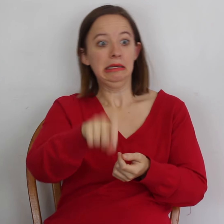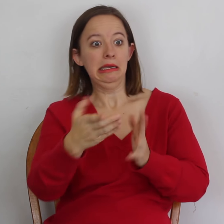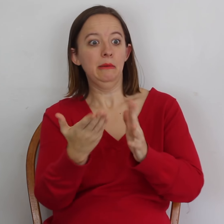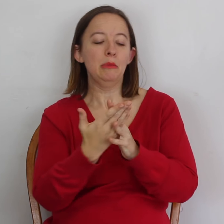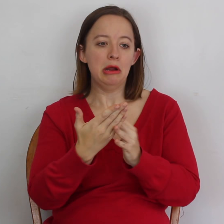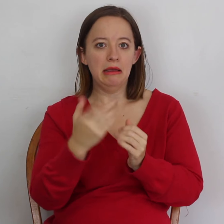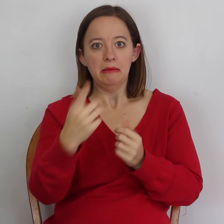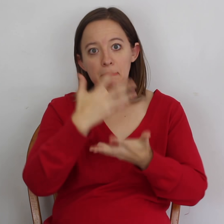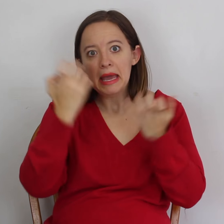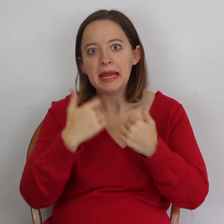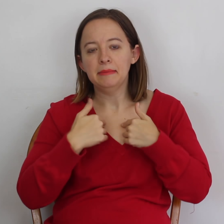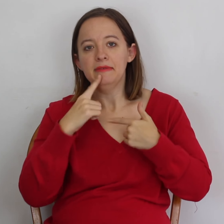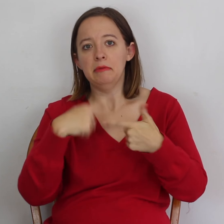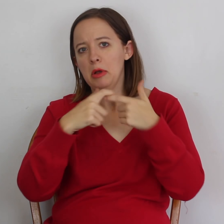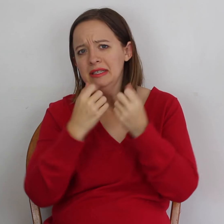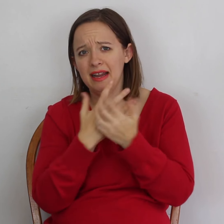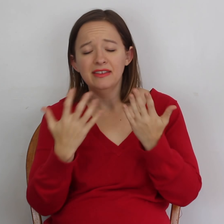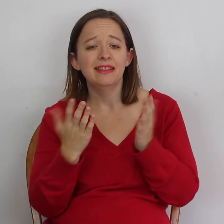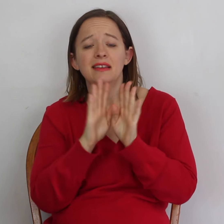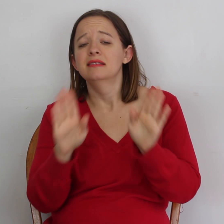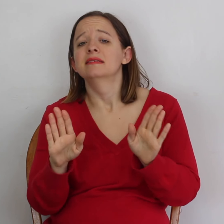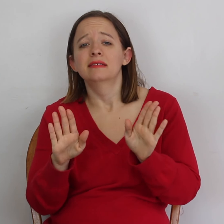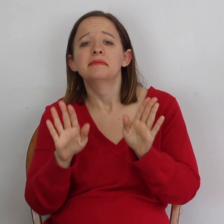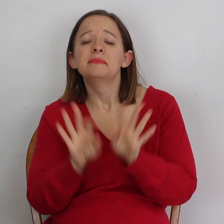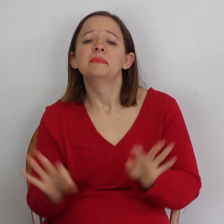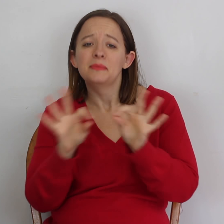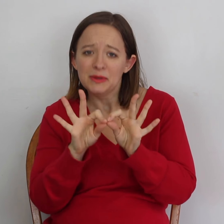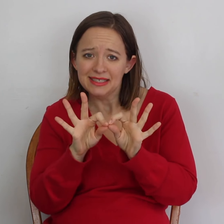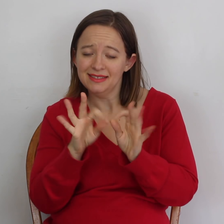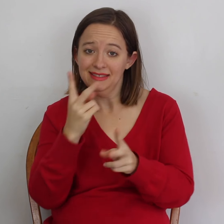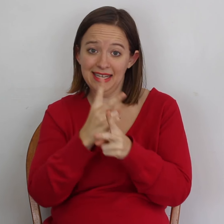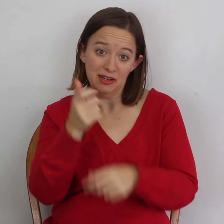especially younger interpreters, feel they can't say no. They have to accept everything. They need the experience